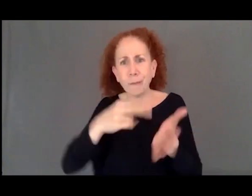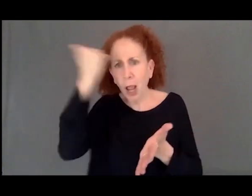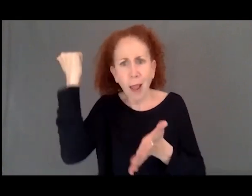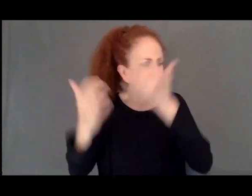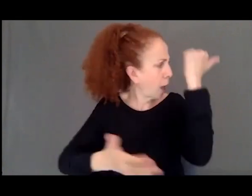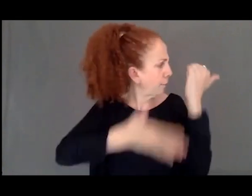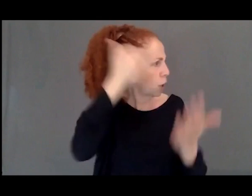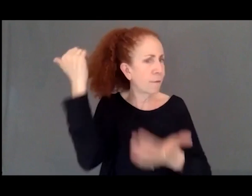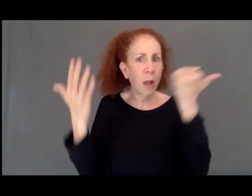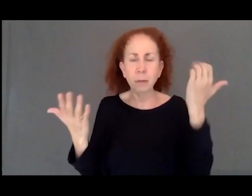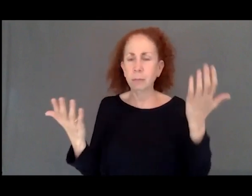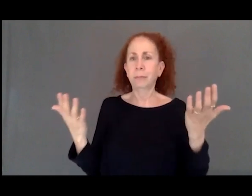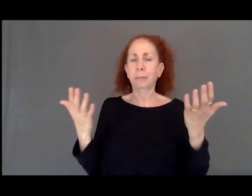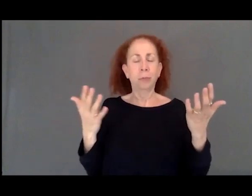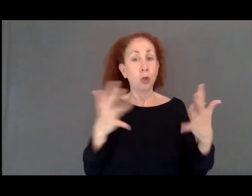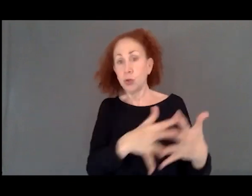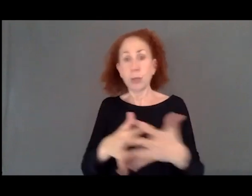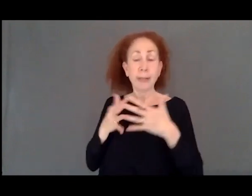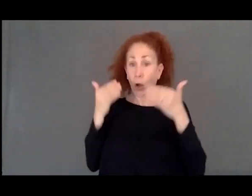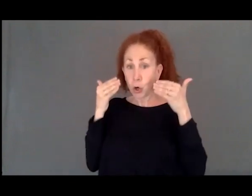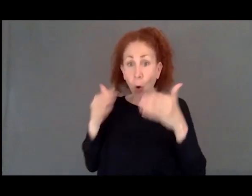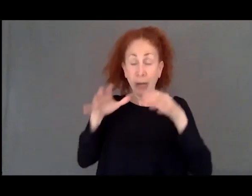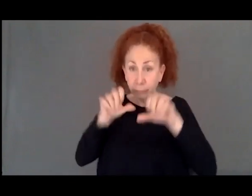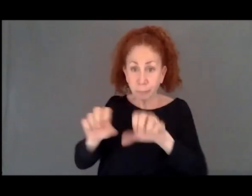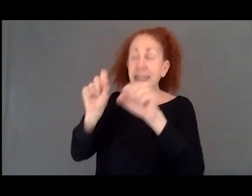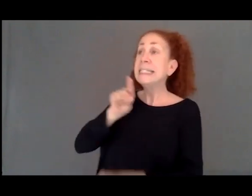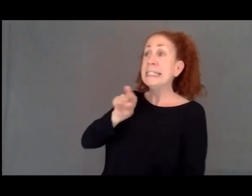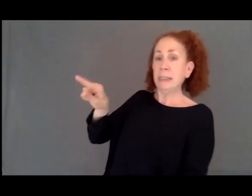So here we have the United States going in and saying, hey, terrible Russia. And I agree.